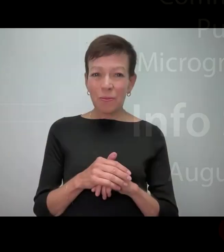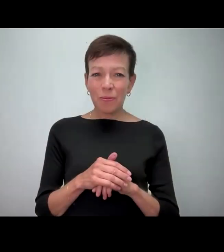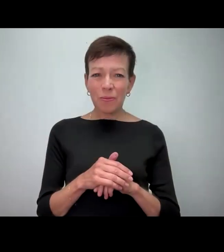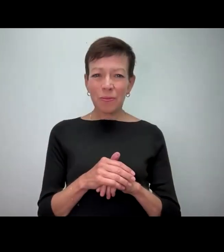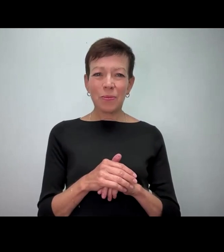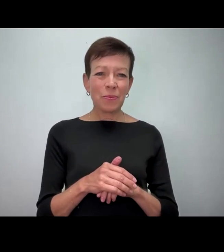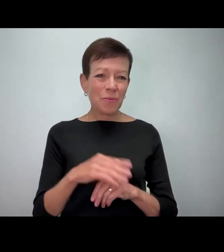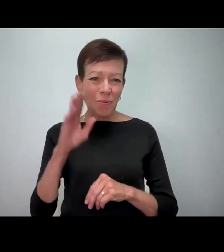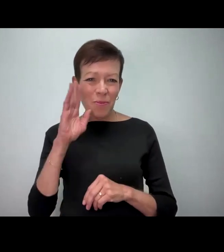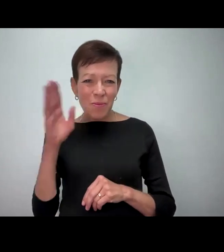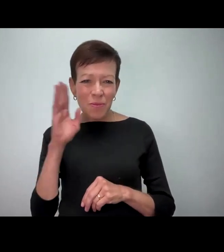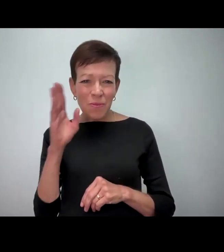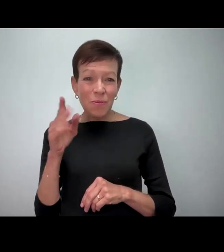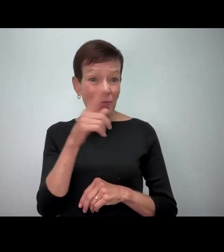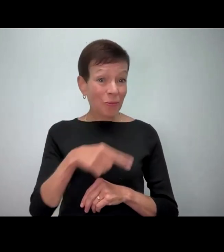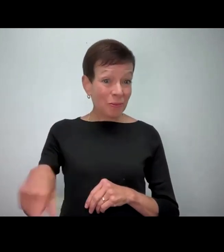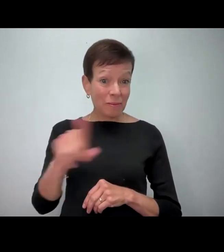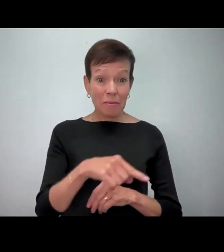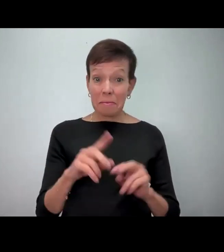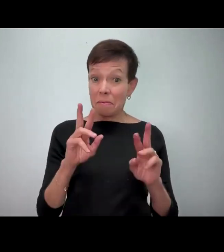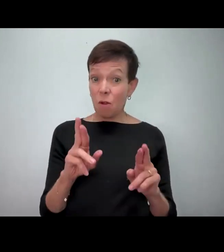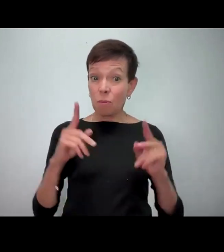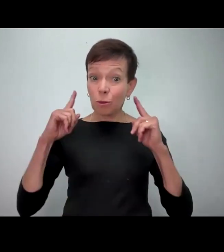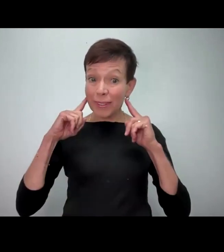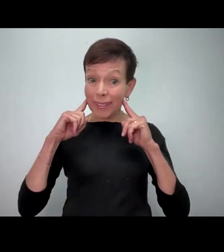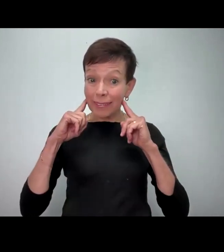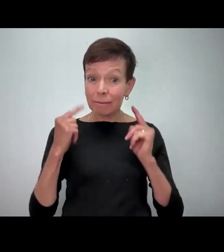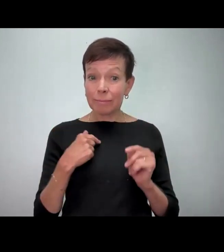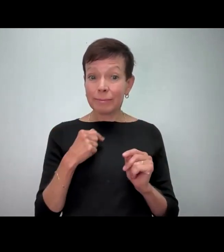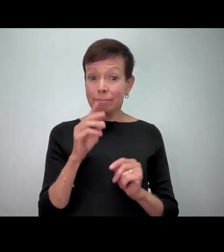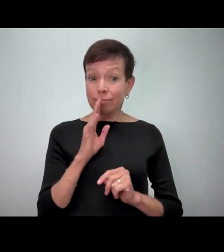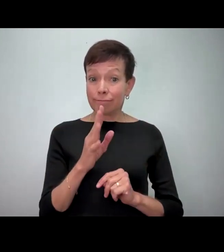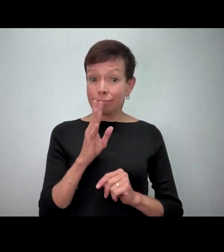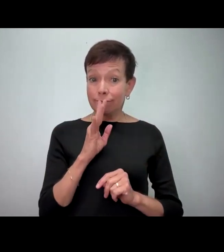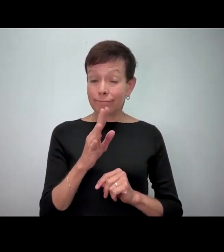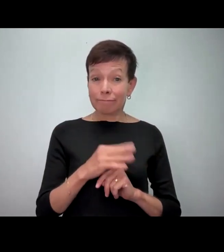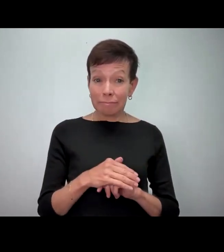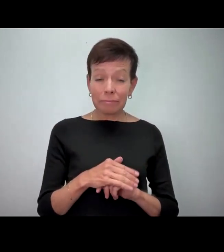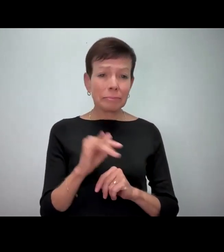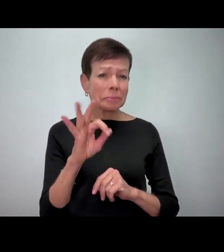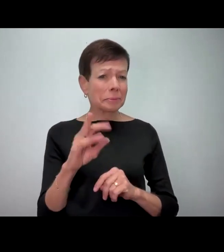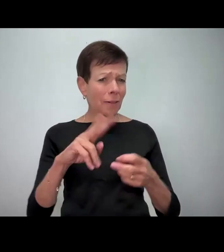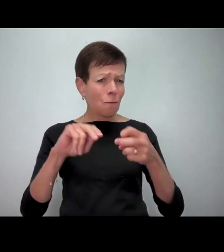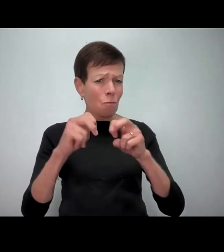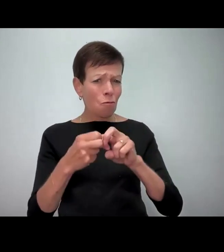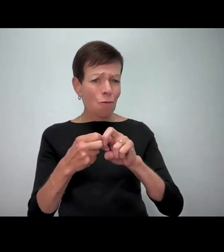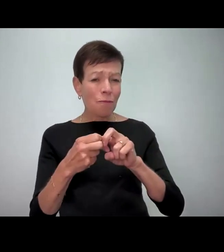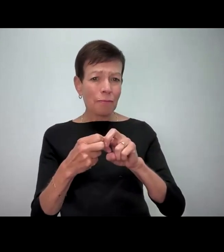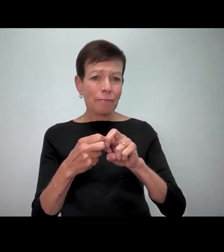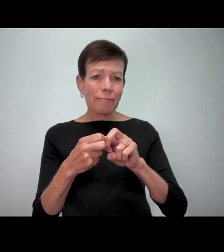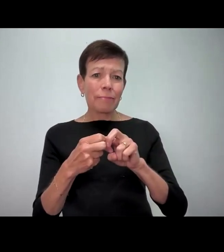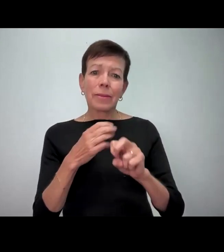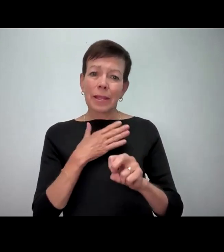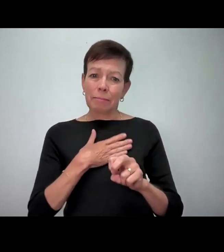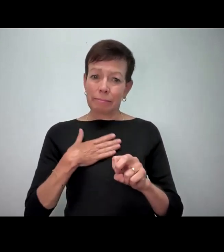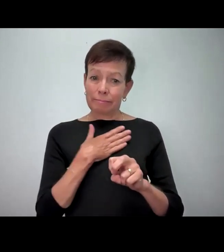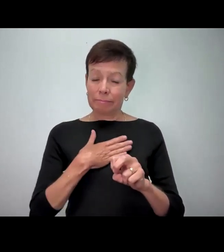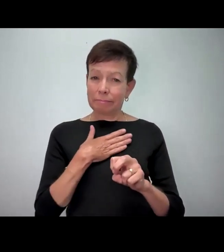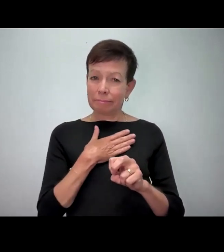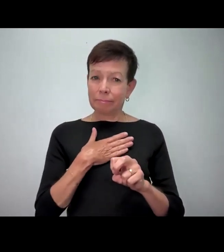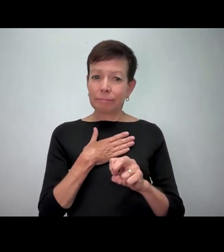Hey, everybody. I hope you can hear me okay. If you have any issues, please use the chat bar